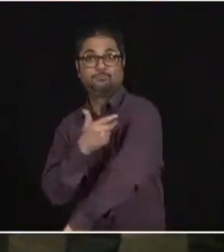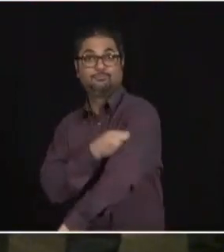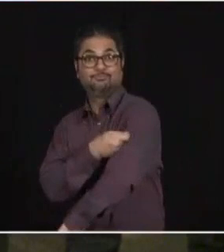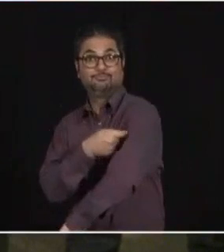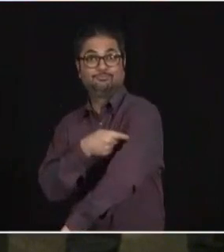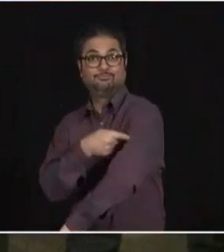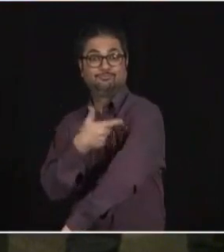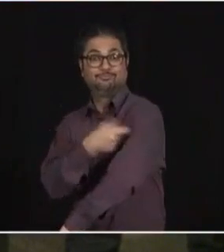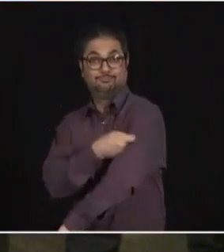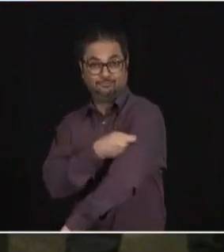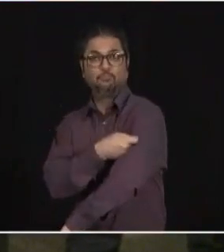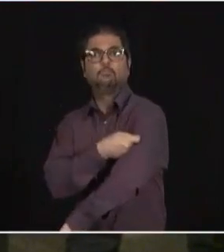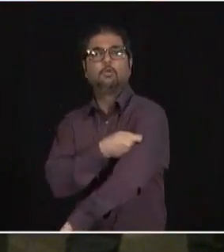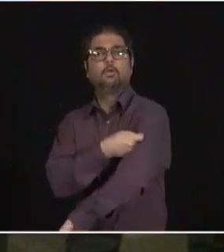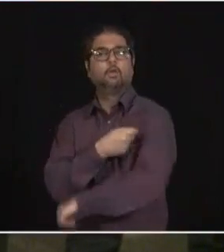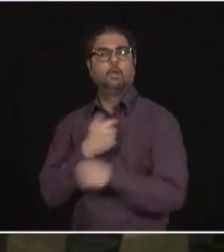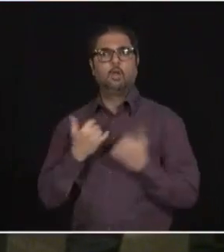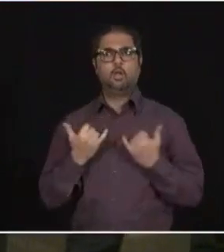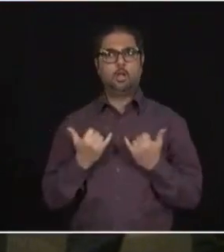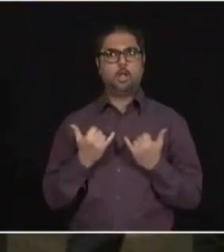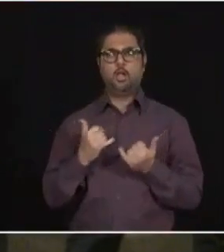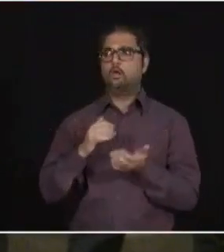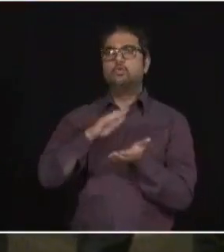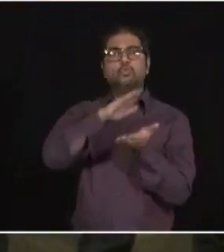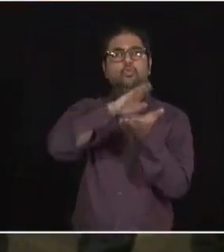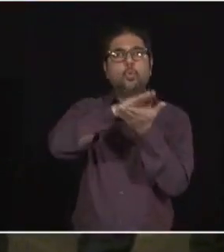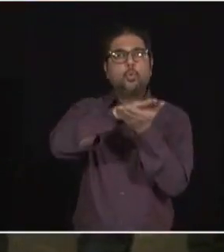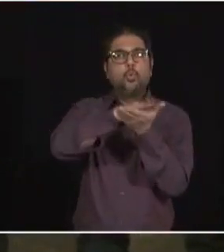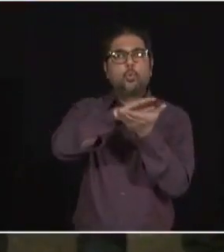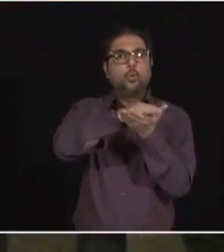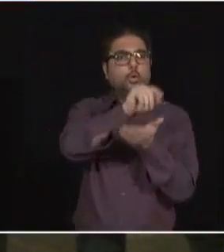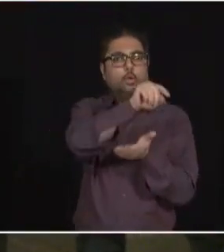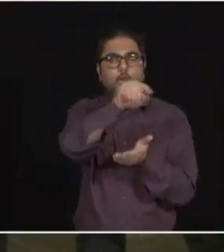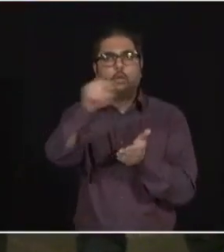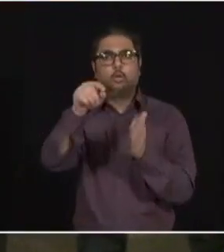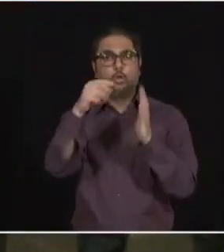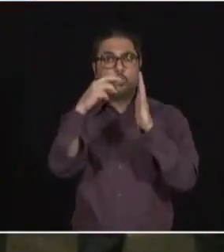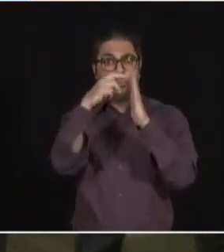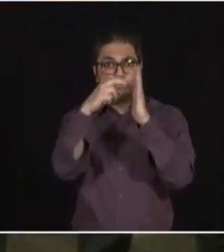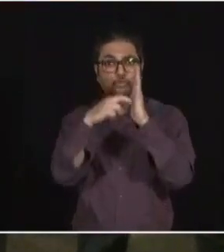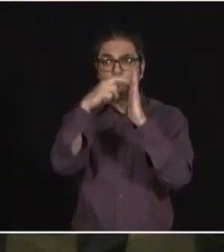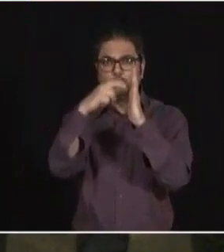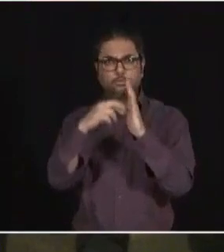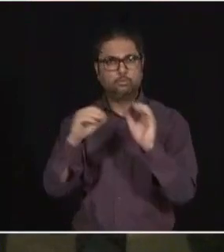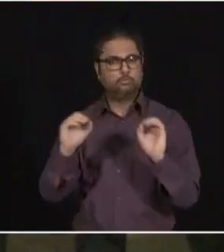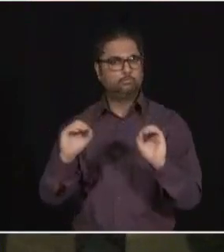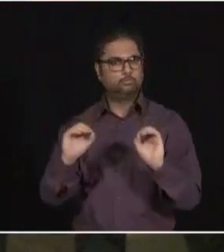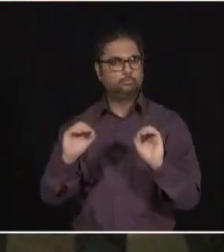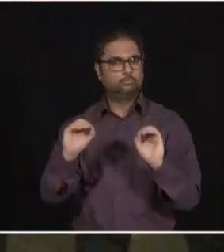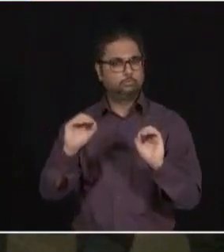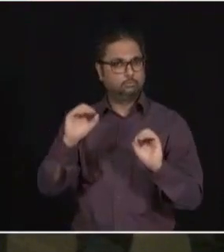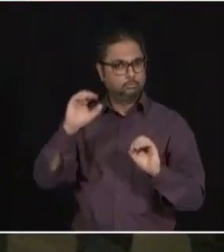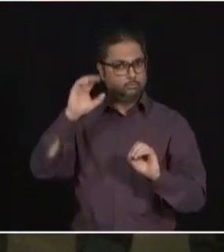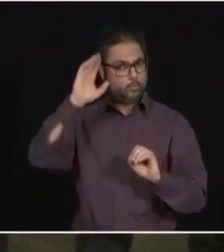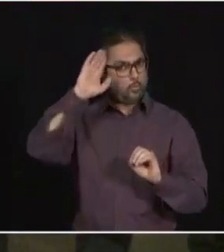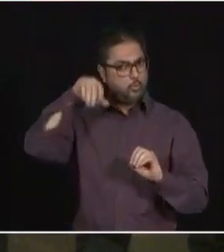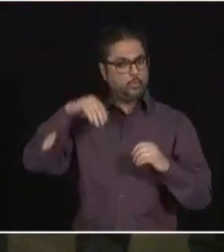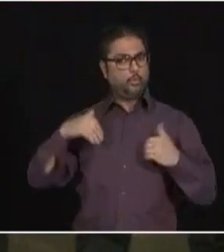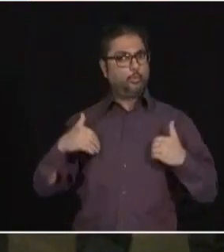are able to keep up to date with their kids' vaccines. For younger kids parents are understandably concerned about bringing their kids to